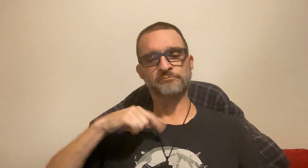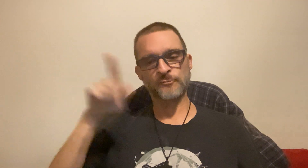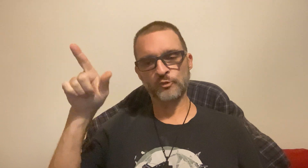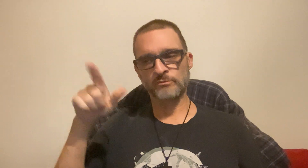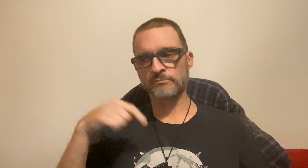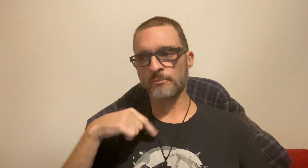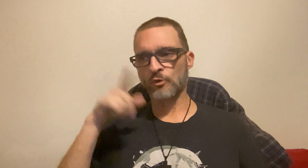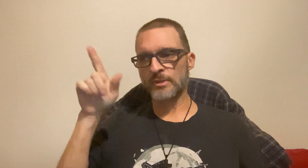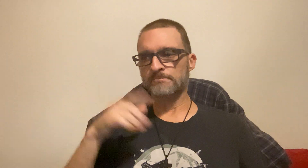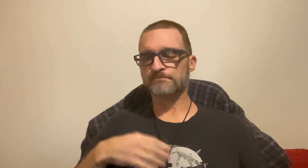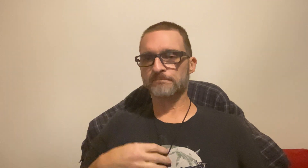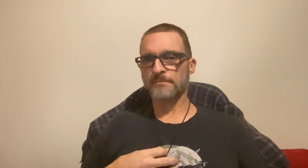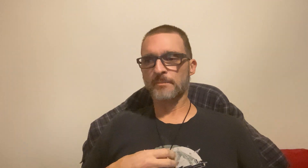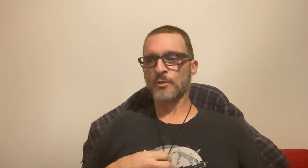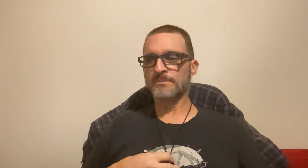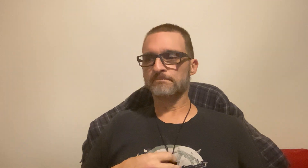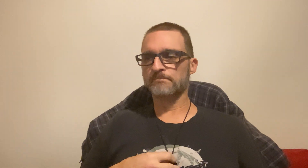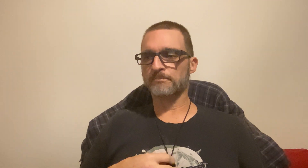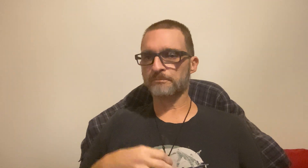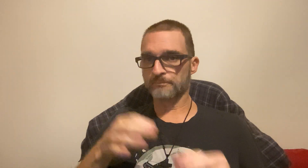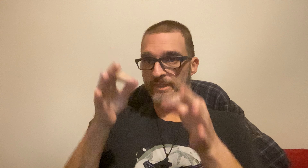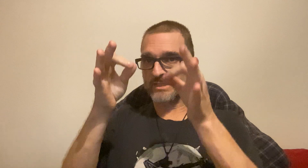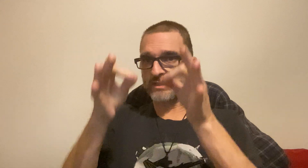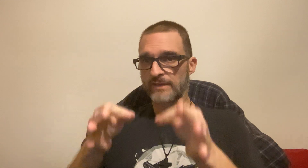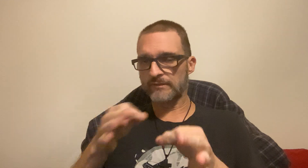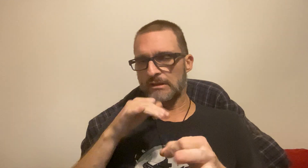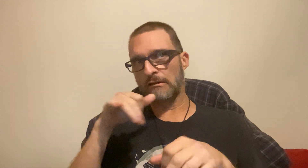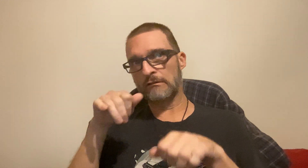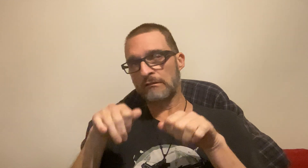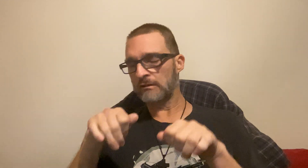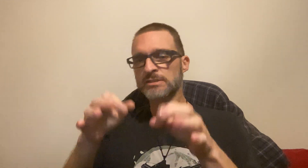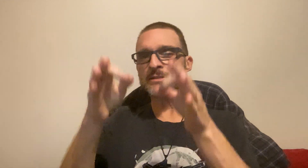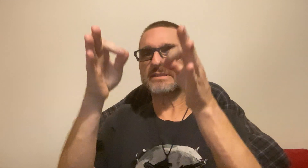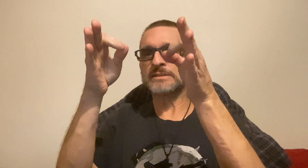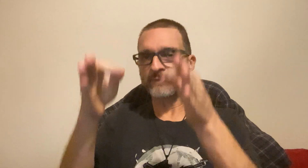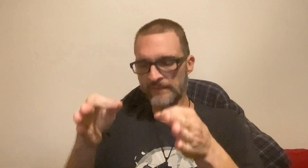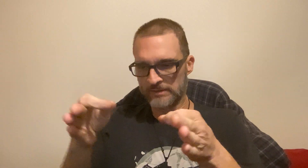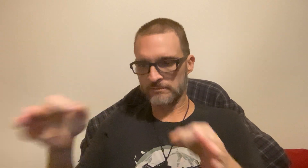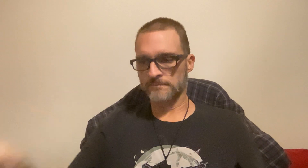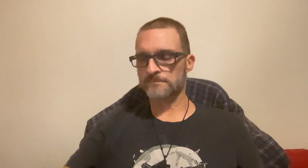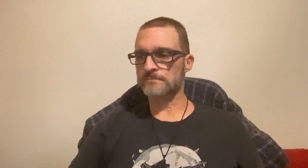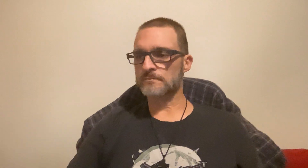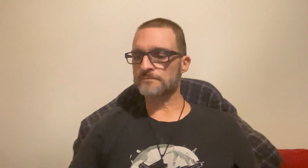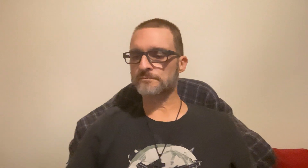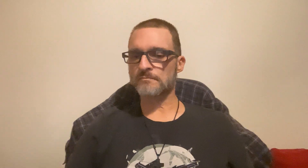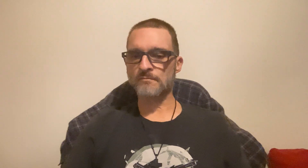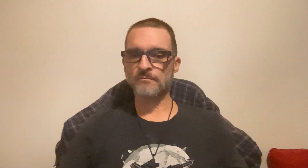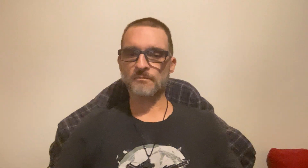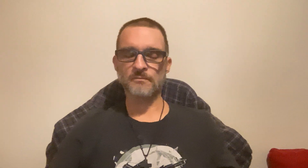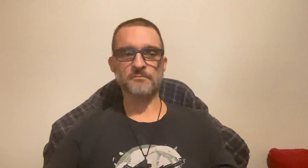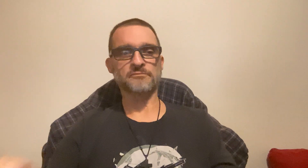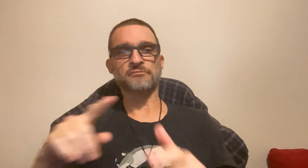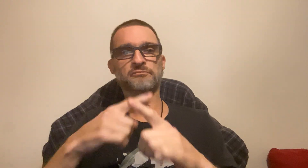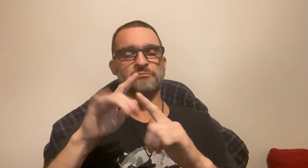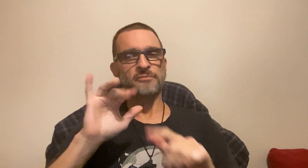Yes, I will be there. I'm going. *I'm going* DEFINITELY, not in doubt or unsure. It's DEFINITELY!!